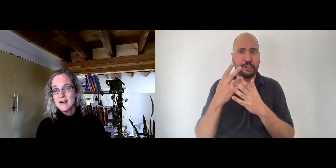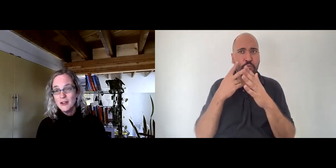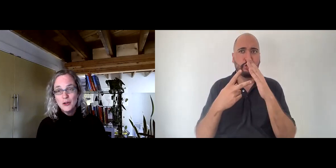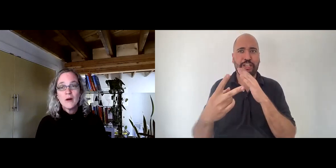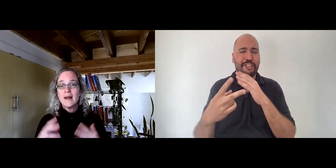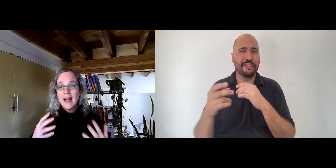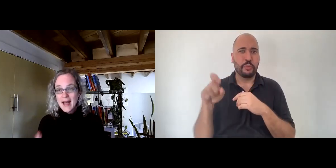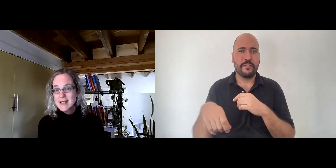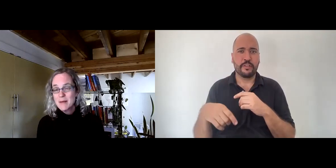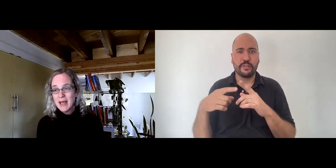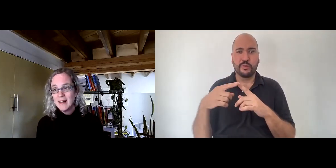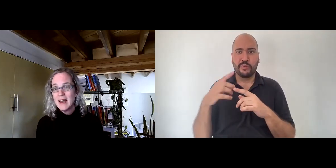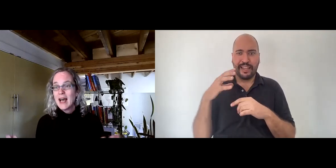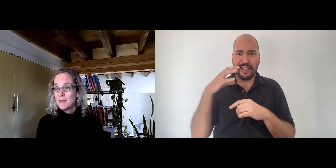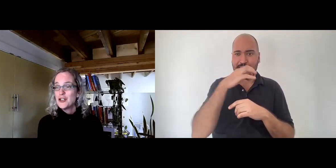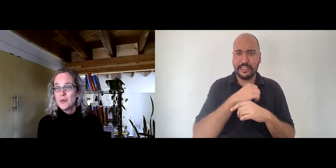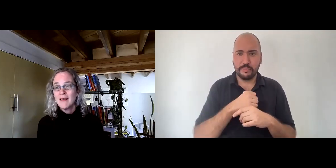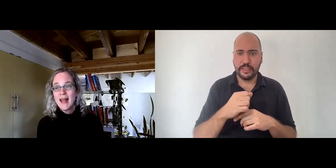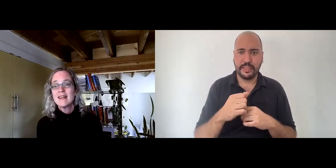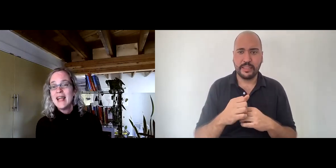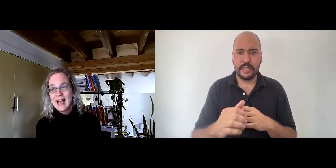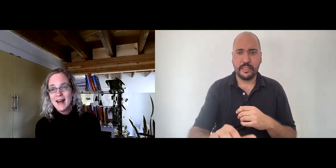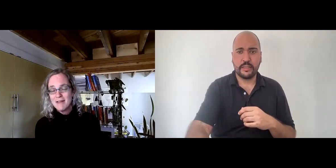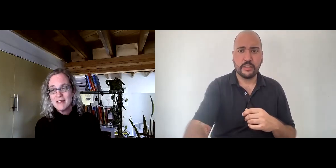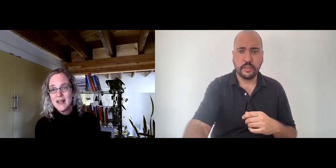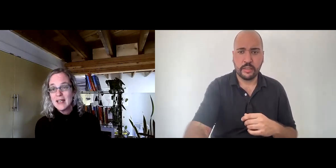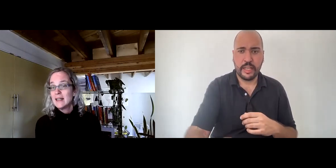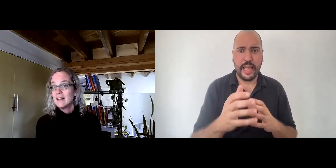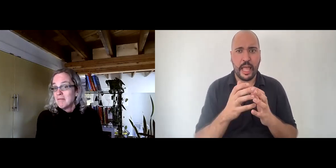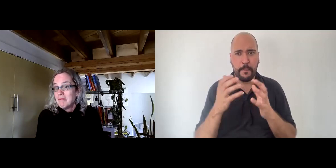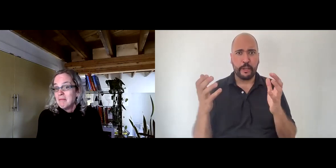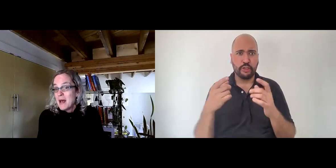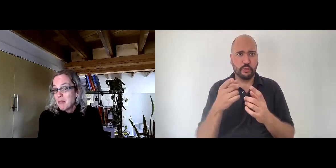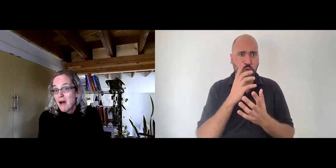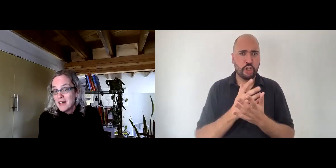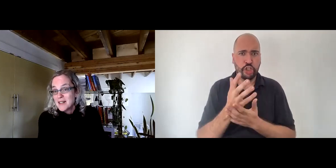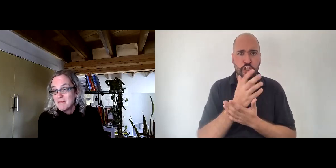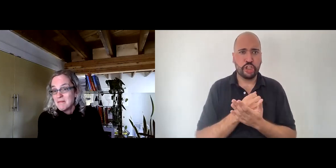You wanna estimate how much you would likely have in that profit.